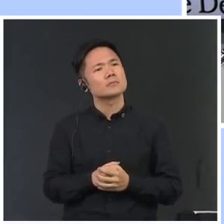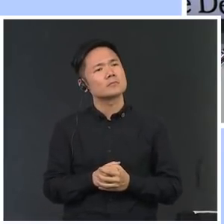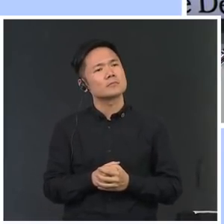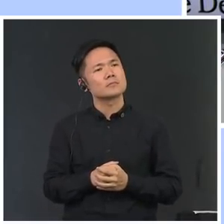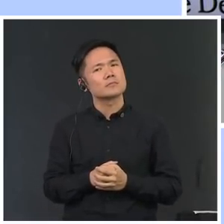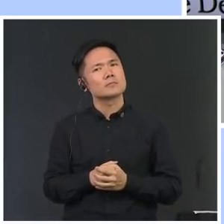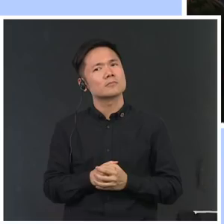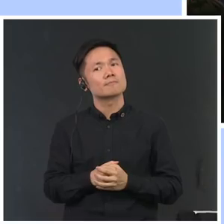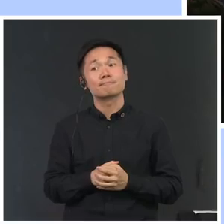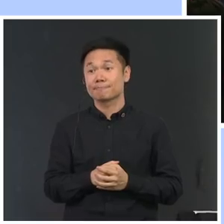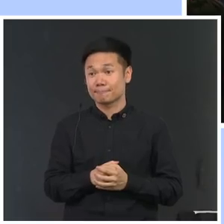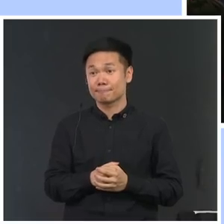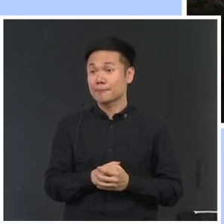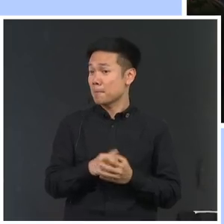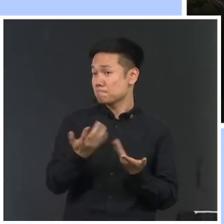Which language gives you the autonomy